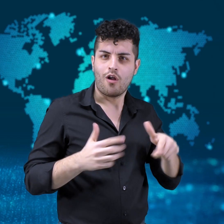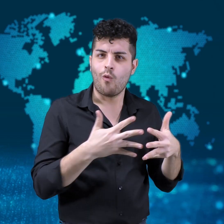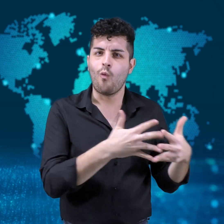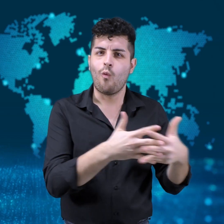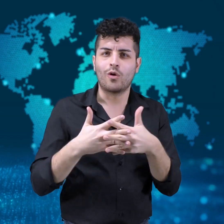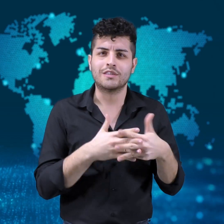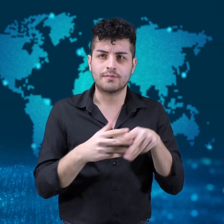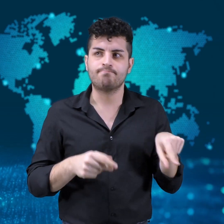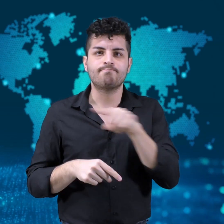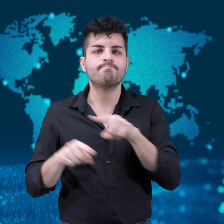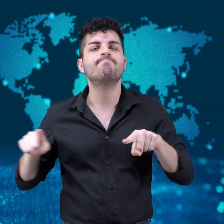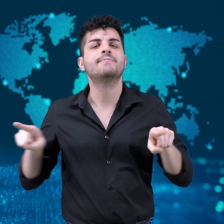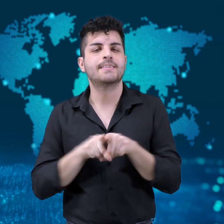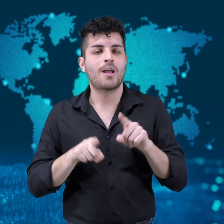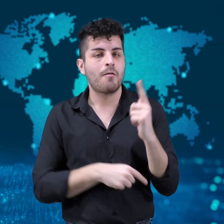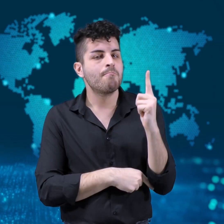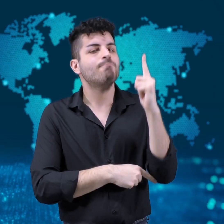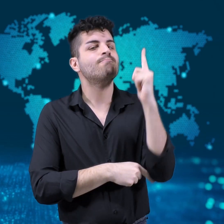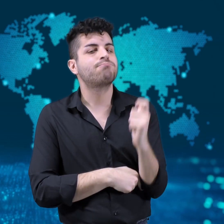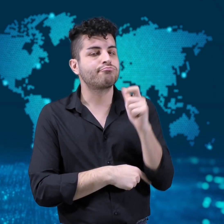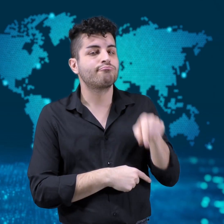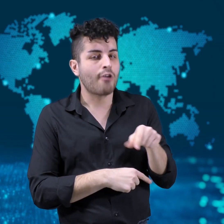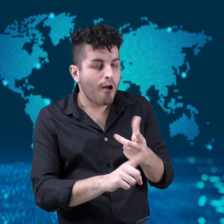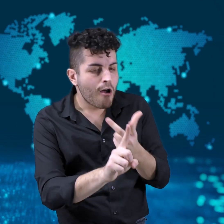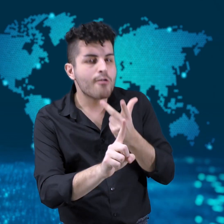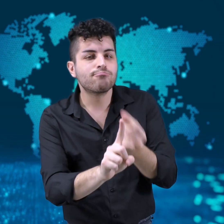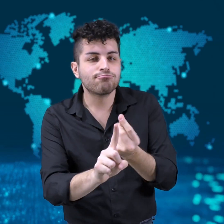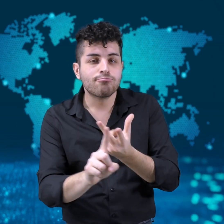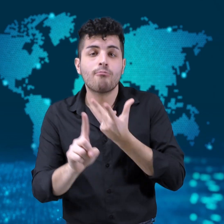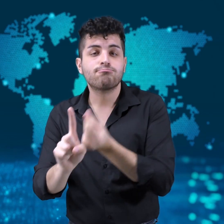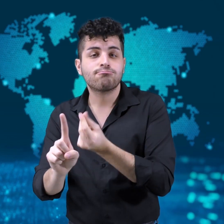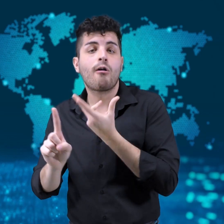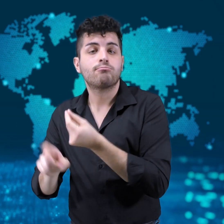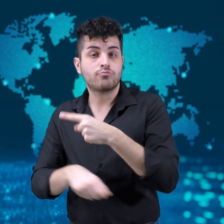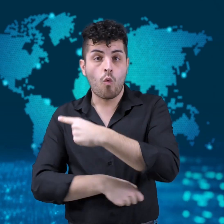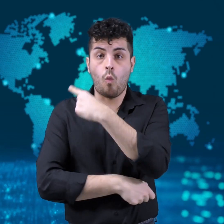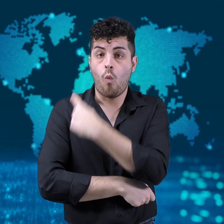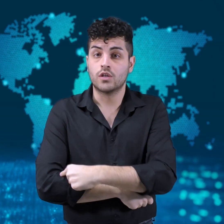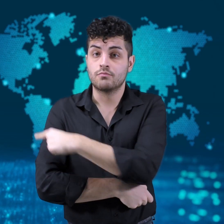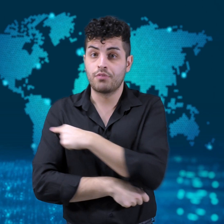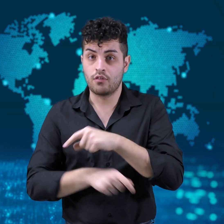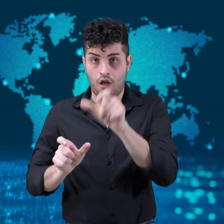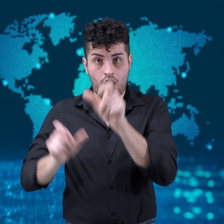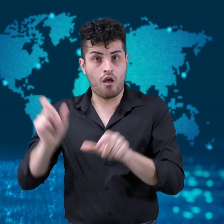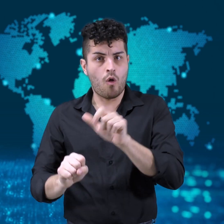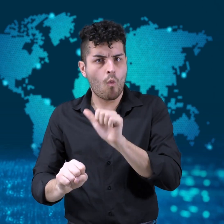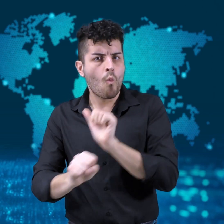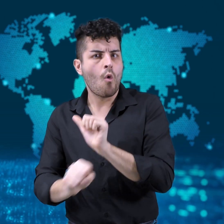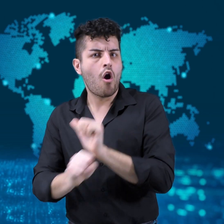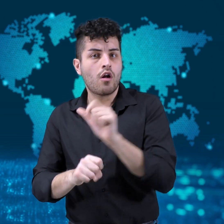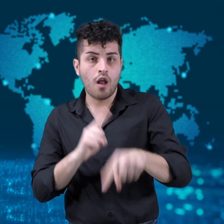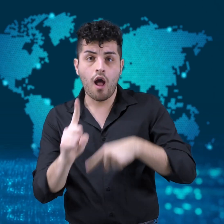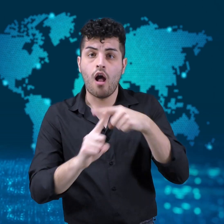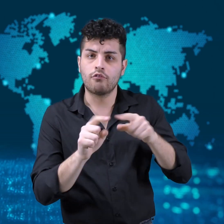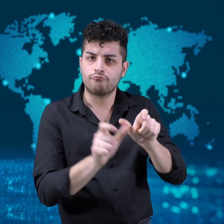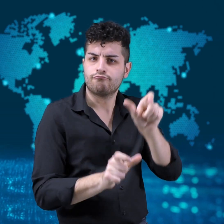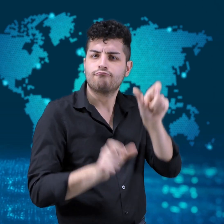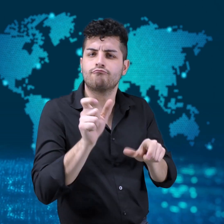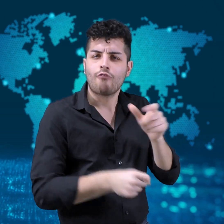The US also hopes to give shots to some Americans this month.